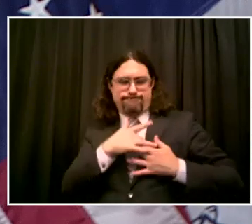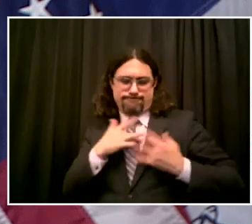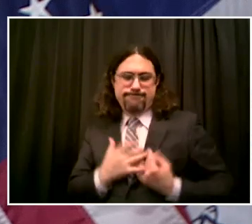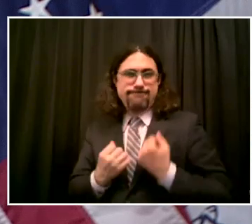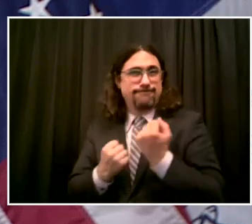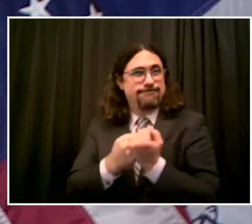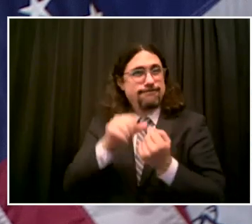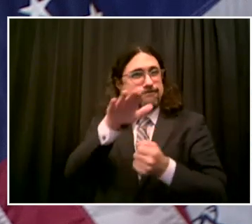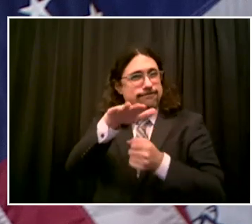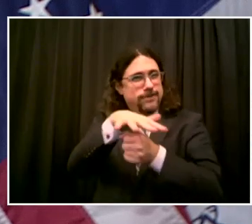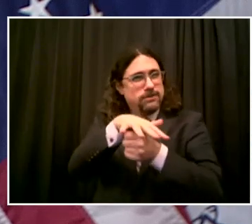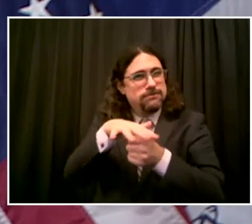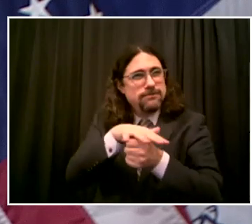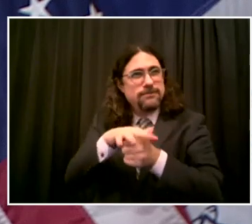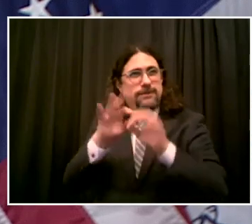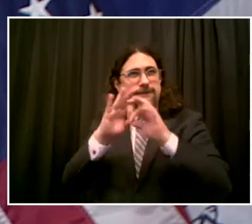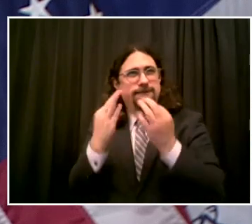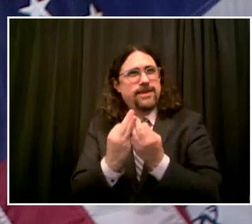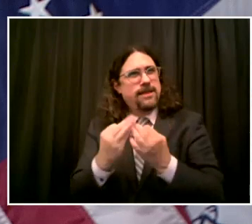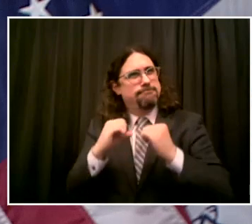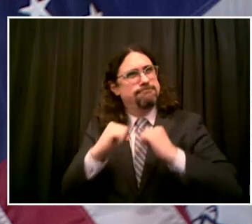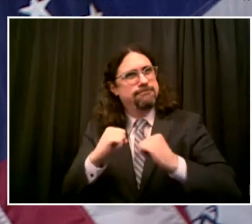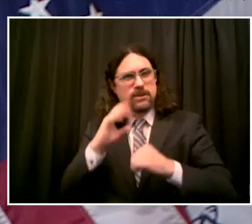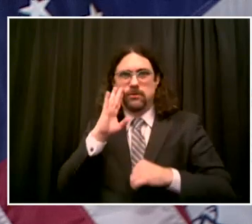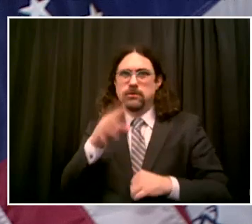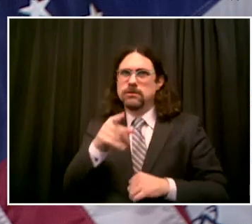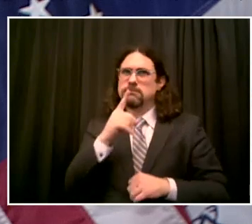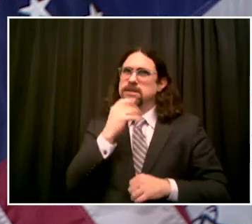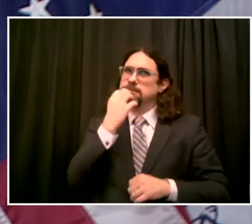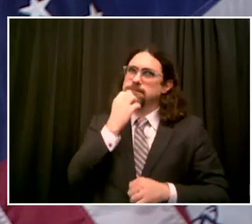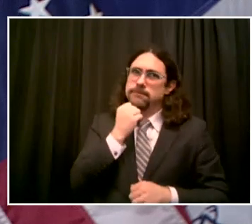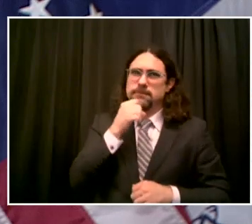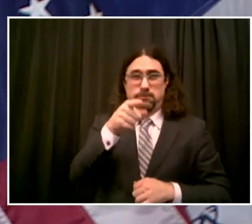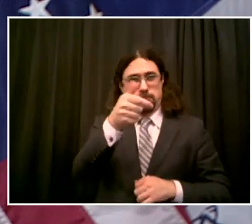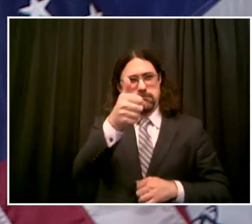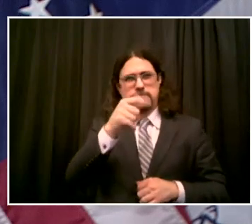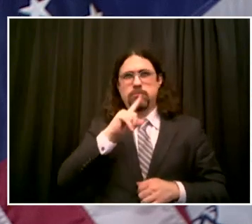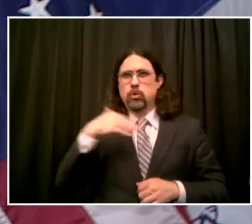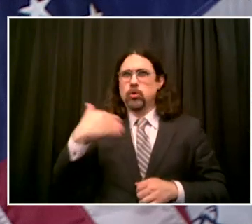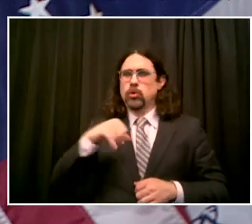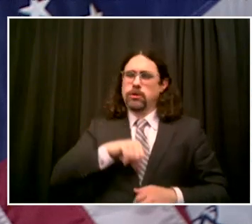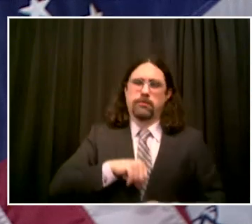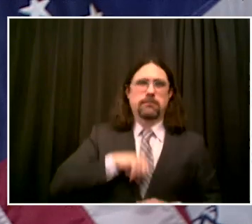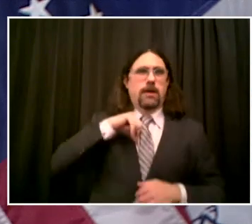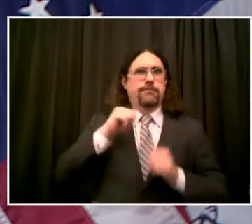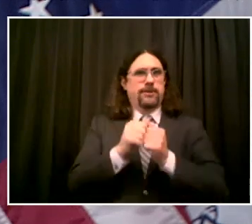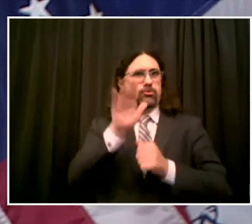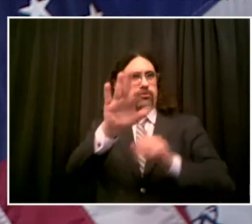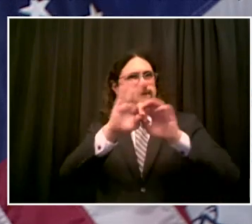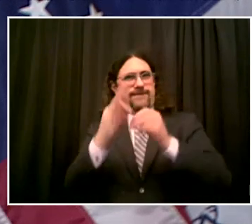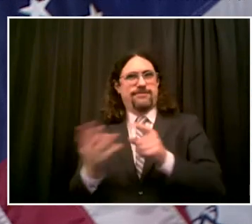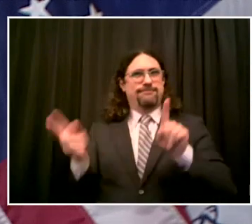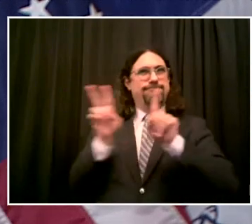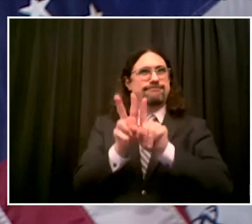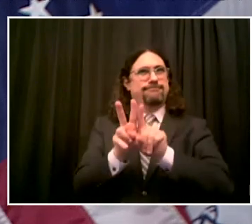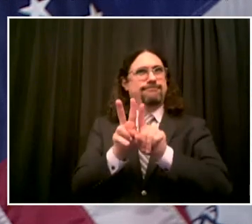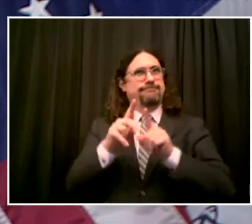DEVOTE YDOU ARE TO THE SMLLA BUSINESSES AND THE RESTAURANTS OF YOUR COMMUNITY. SO I KNOW THAT YOU'RE FEELING A LOT OF PRIDE